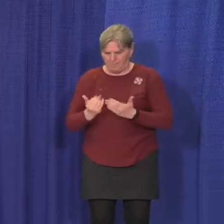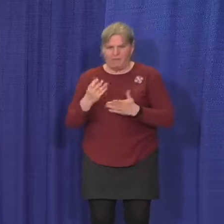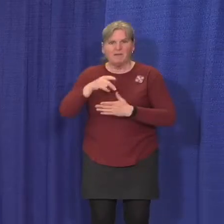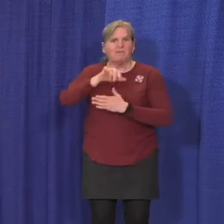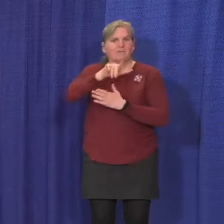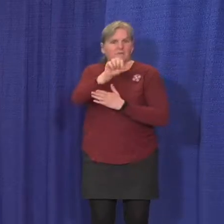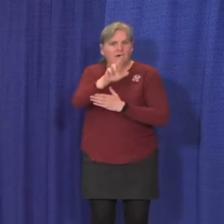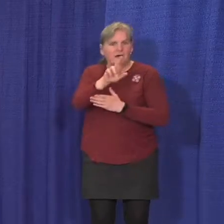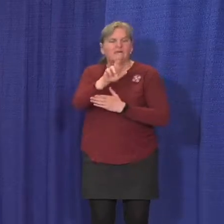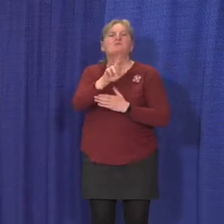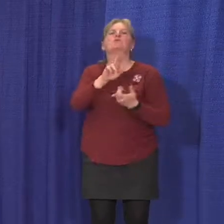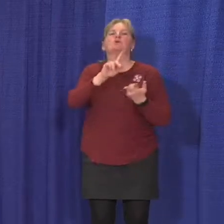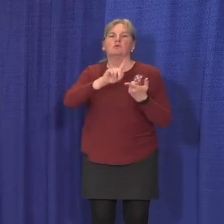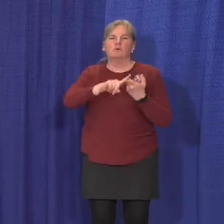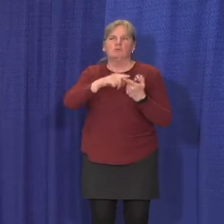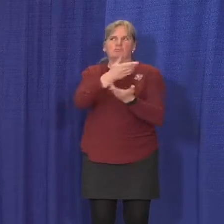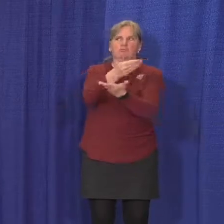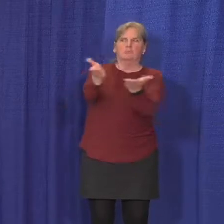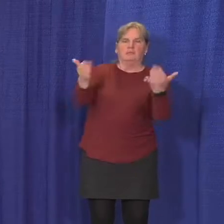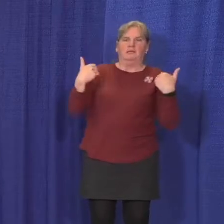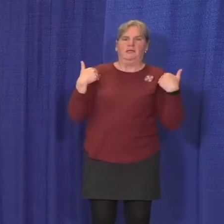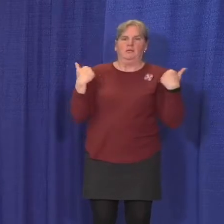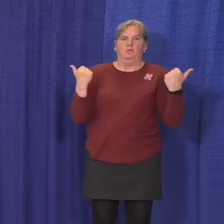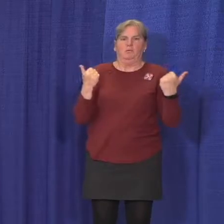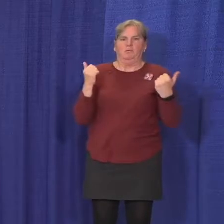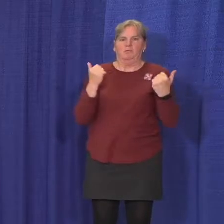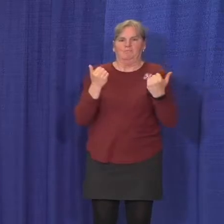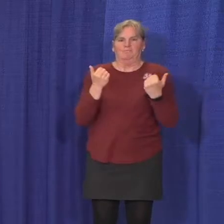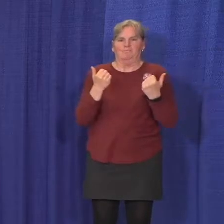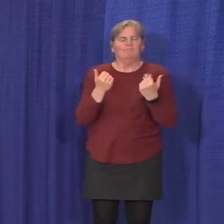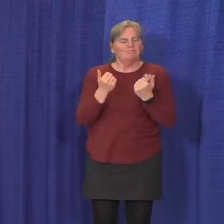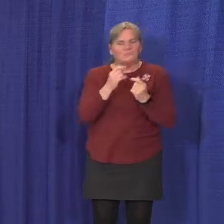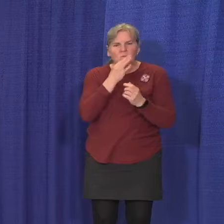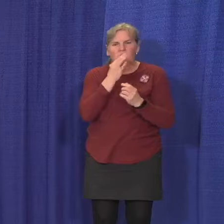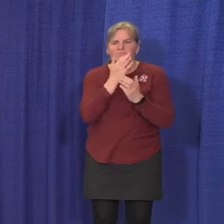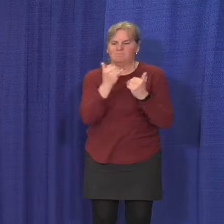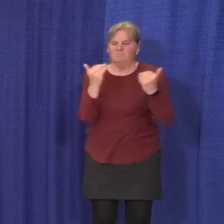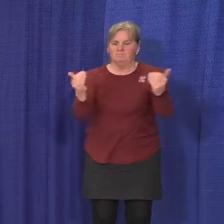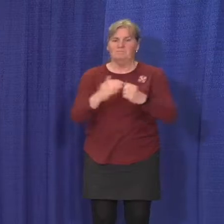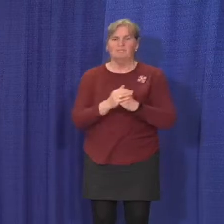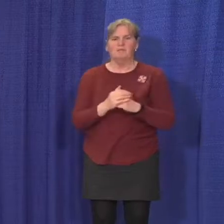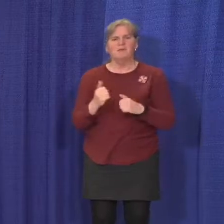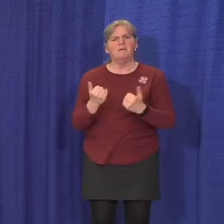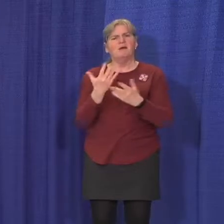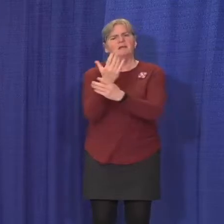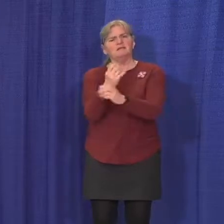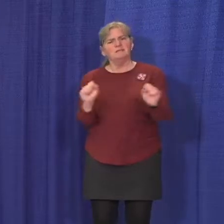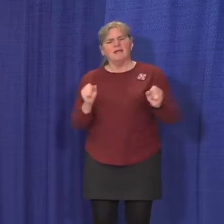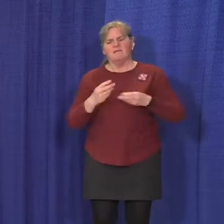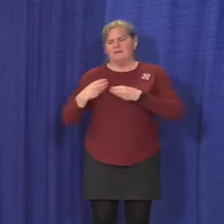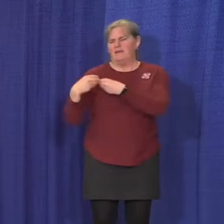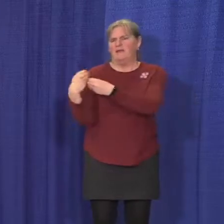to deliver the vaccine to the territory youth. Our goal is to provide safe